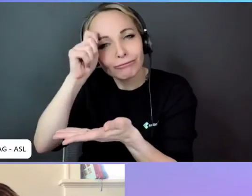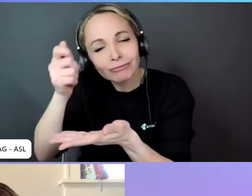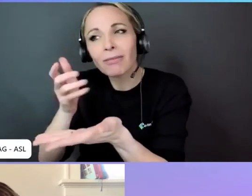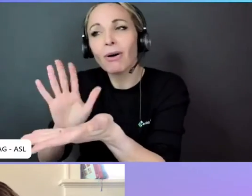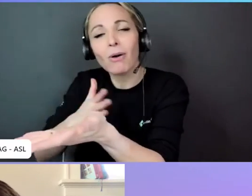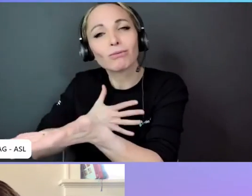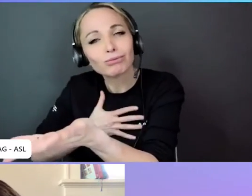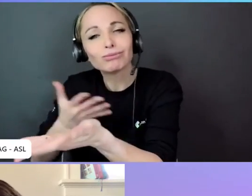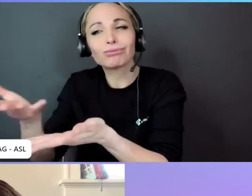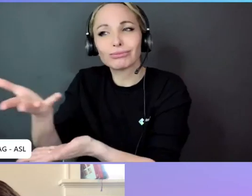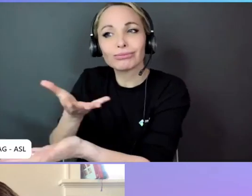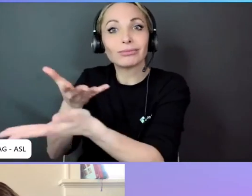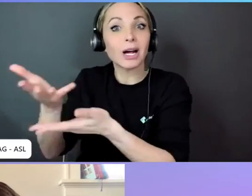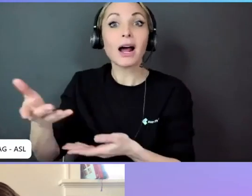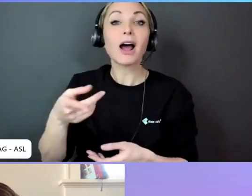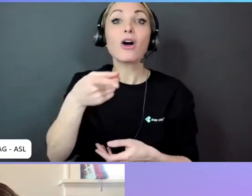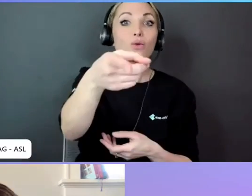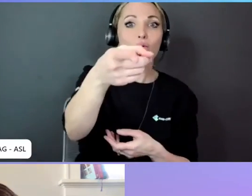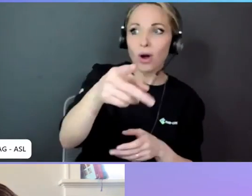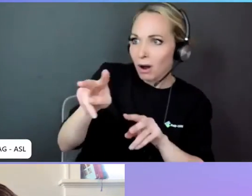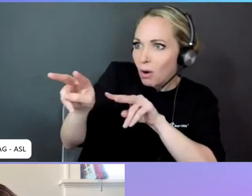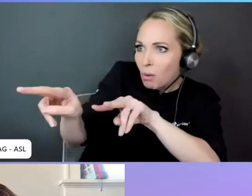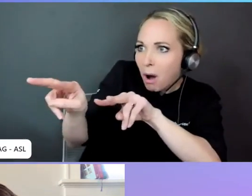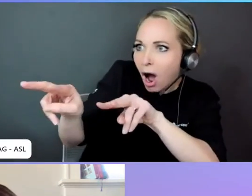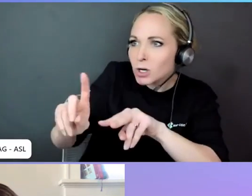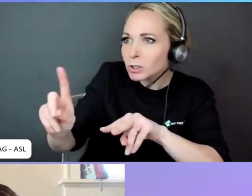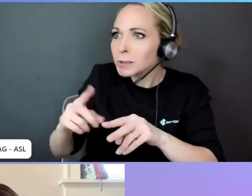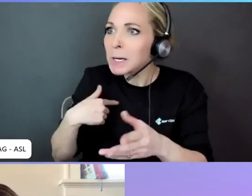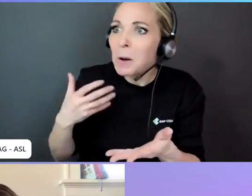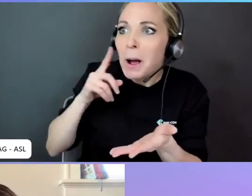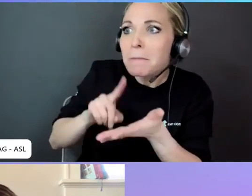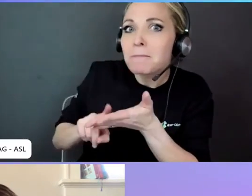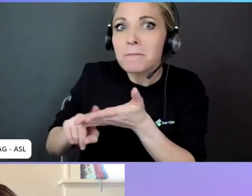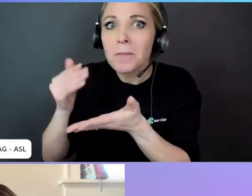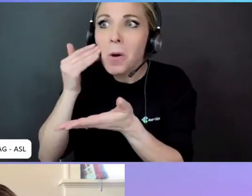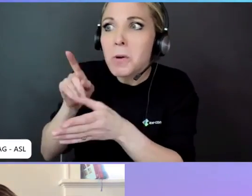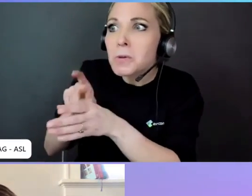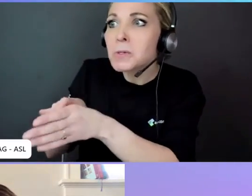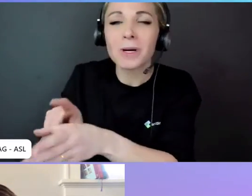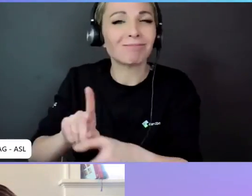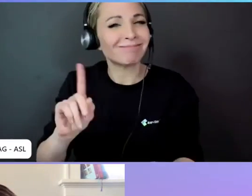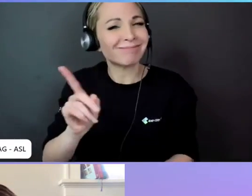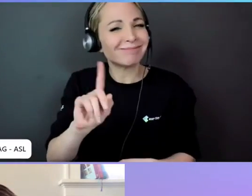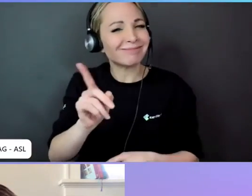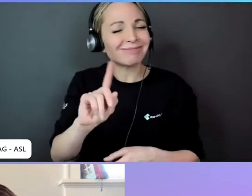participation. For example, make sure consent is clear.